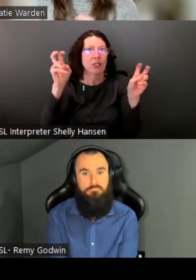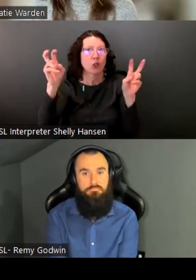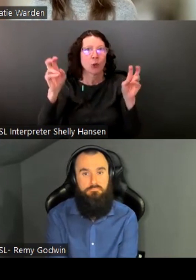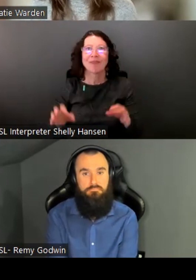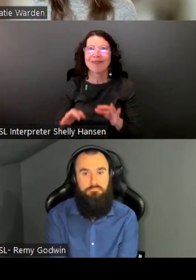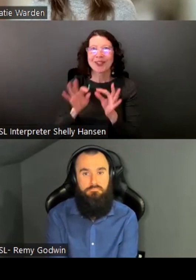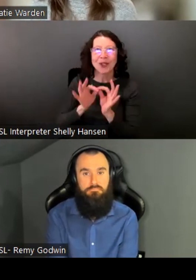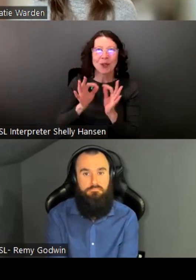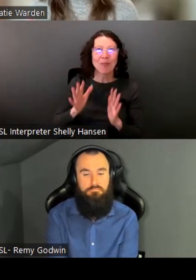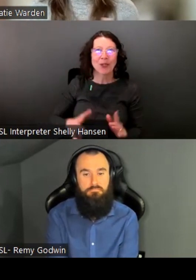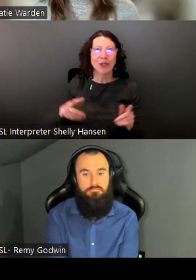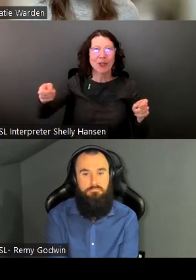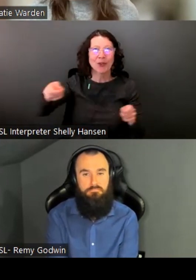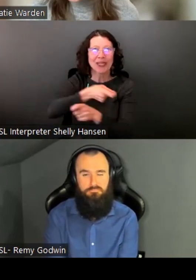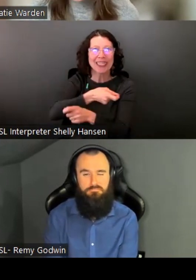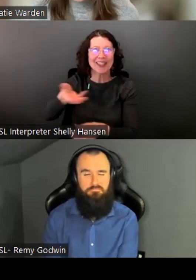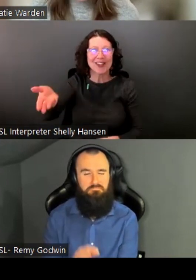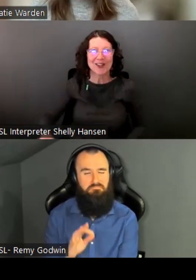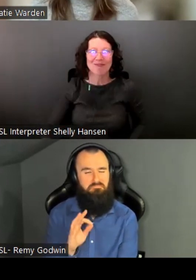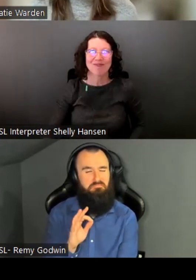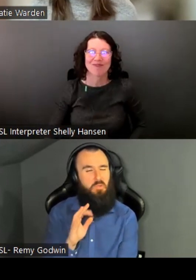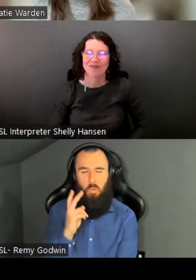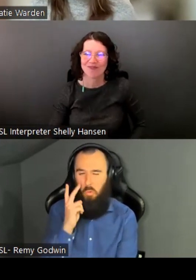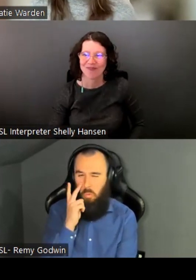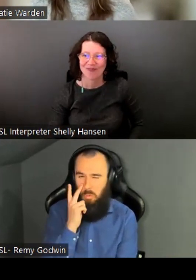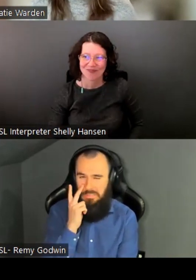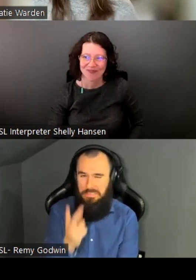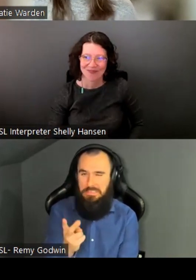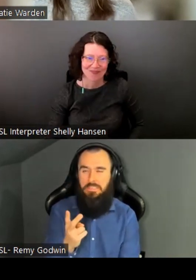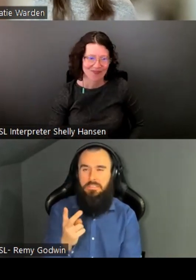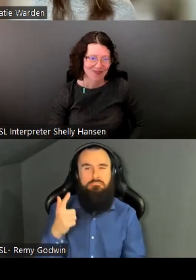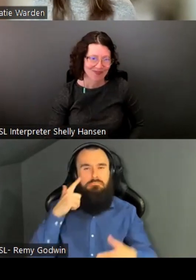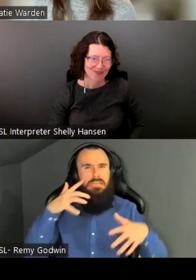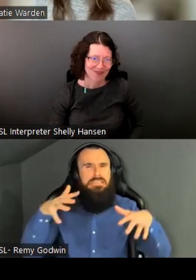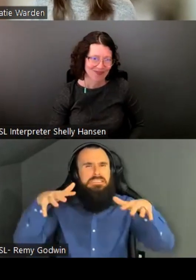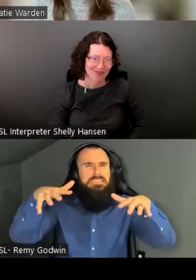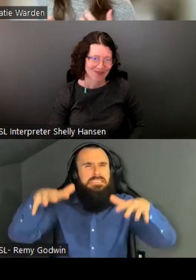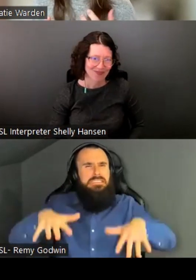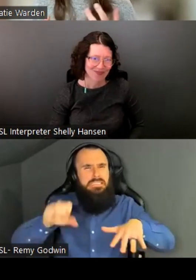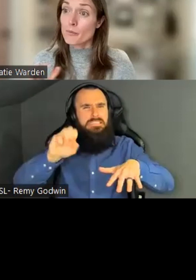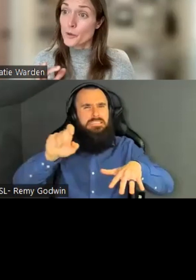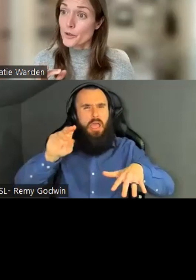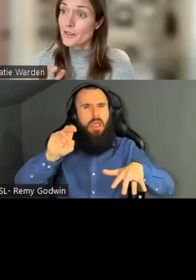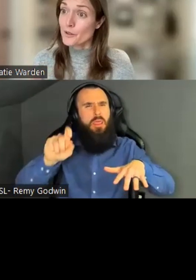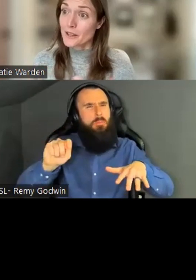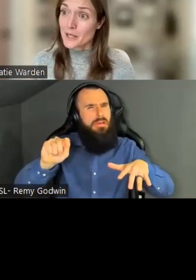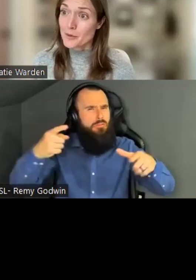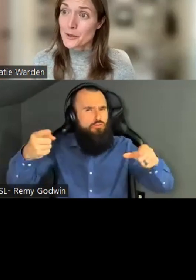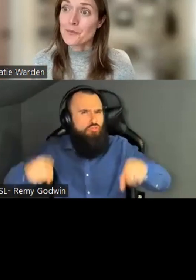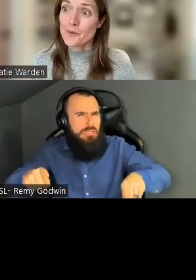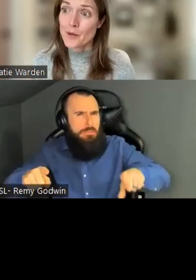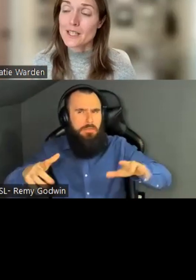We do see settlement agreements, issues around birth or labor, right?